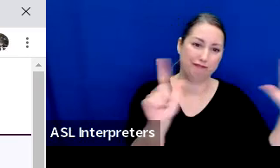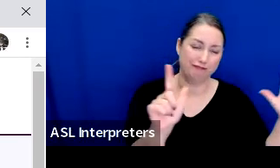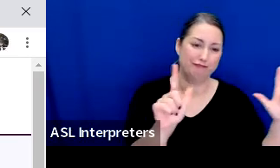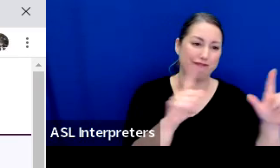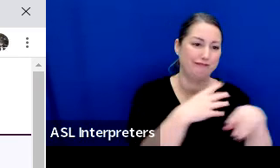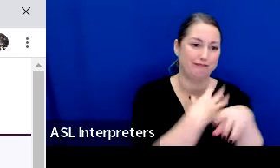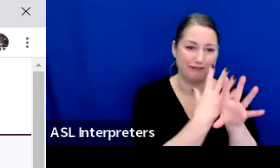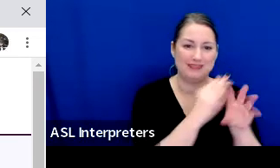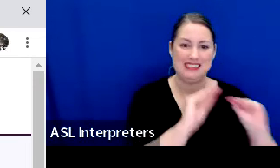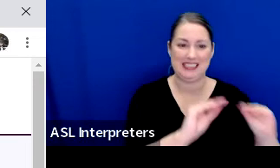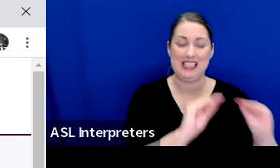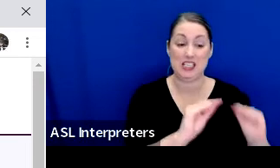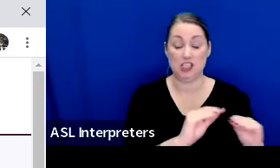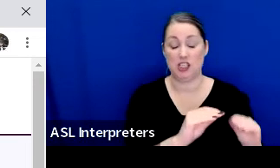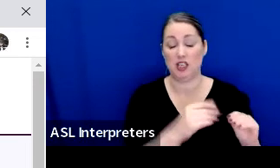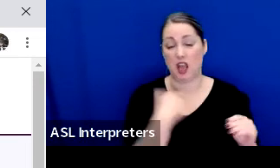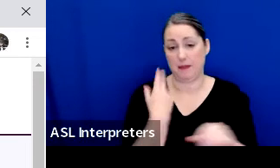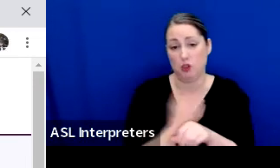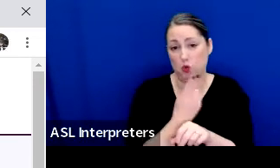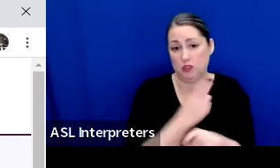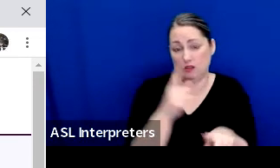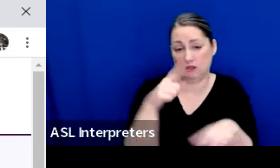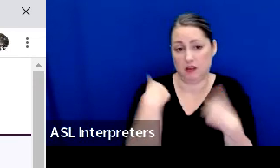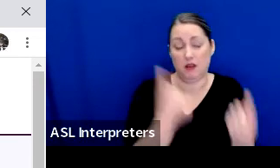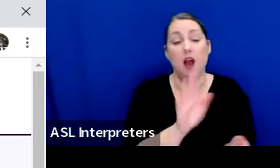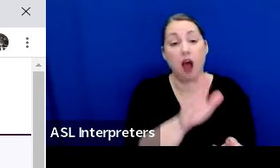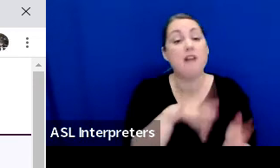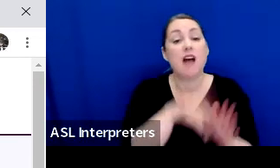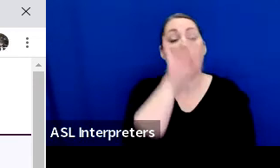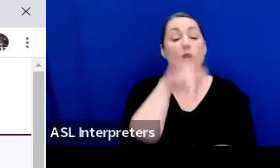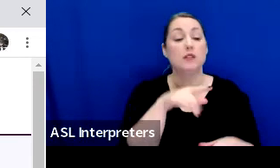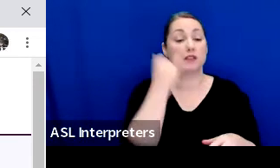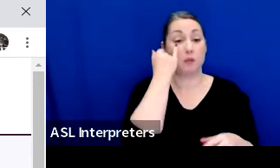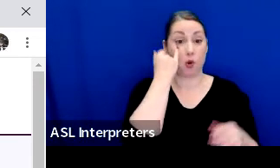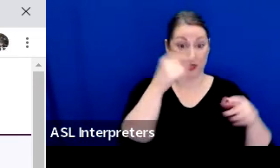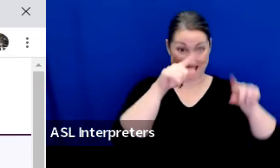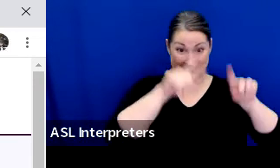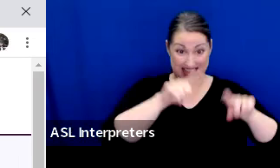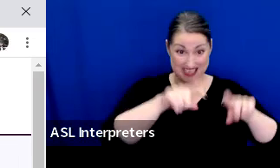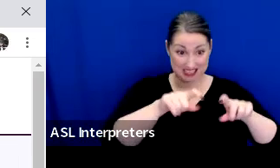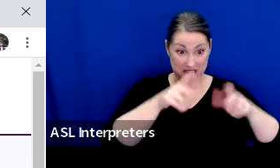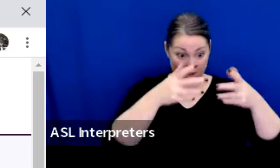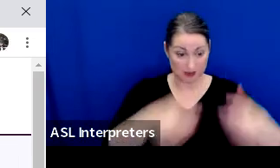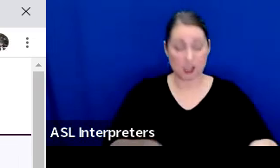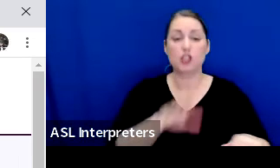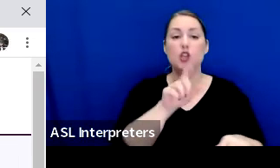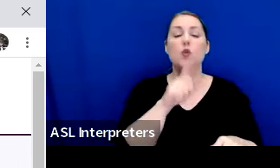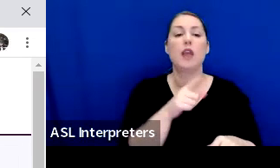is that when you grade a test, you can actually go through and grade all of the same questions at once for every student instead of having